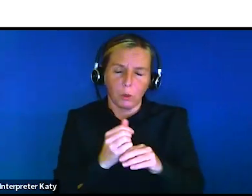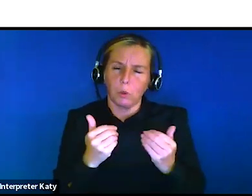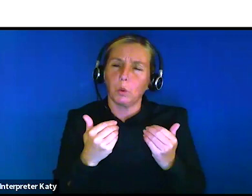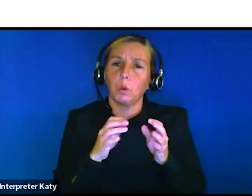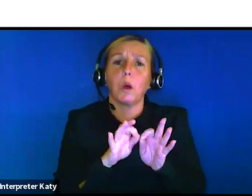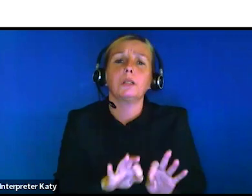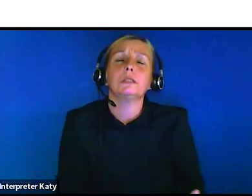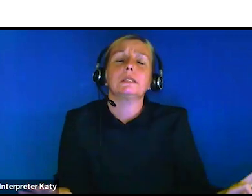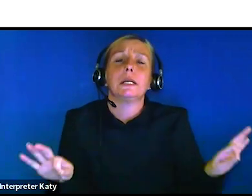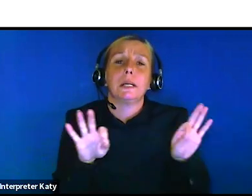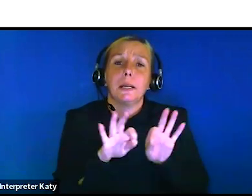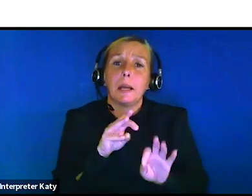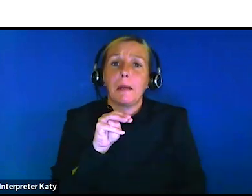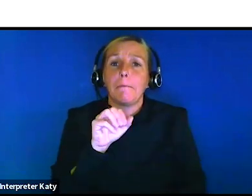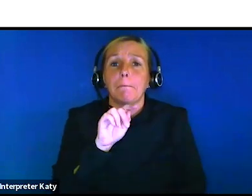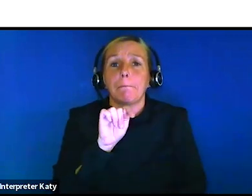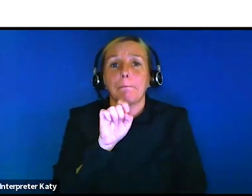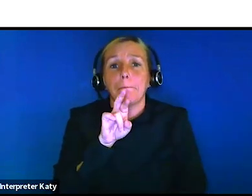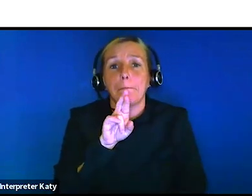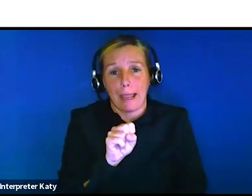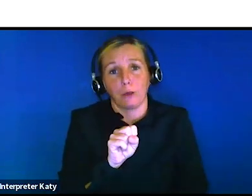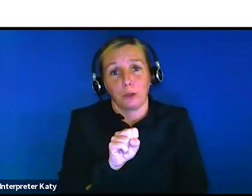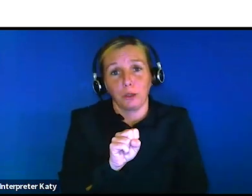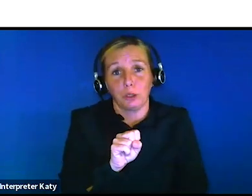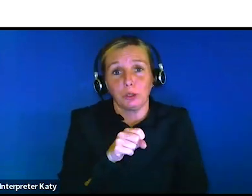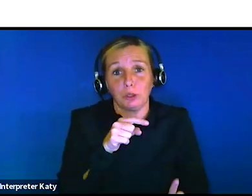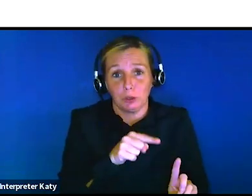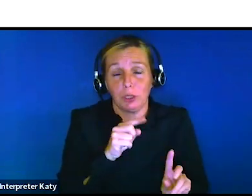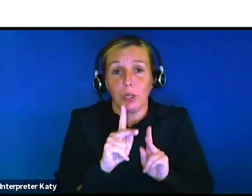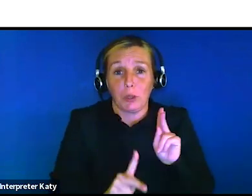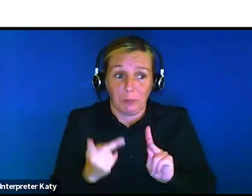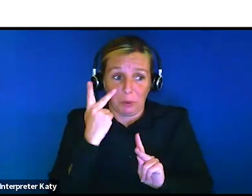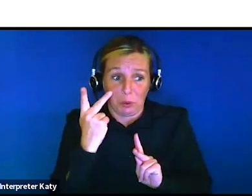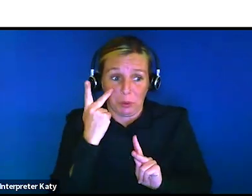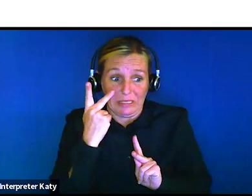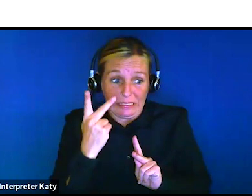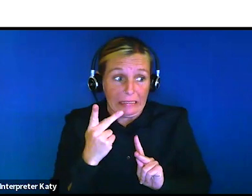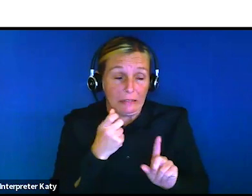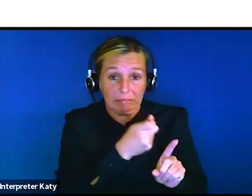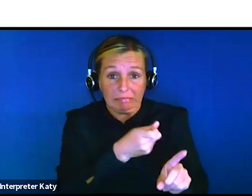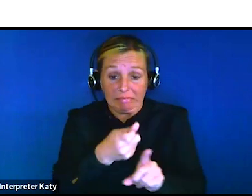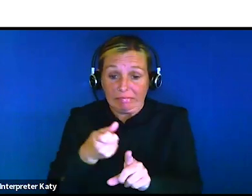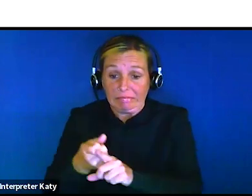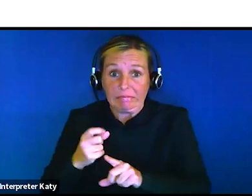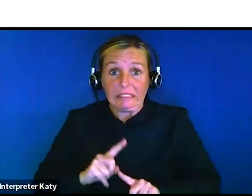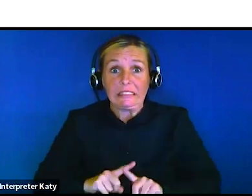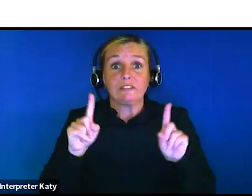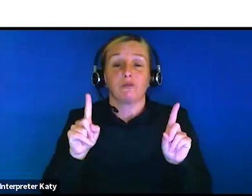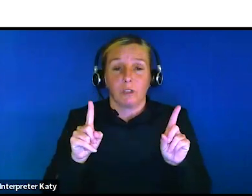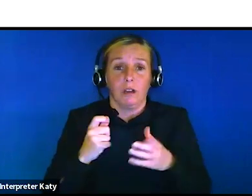The people you are seeing, you are making a difference. Even though sometimes you may